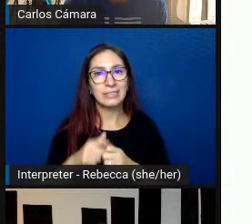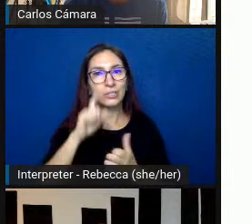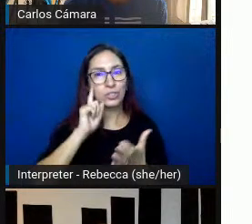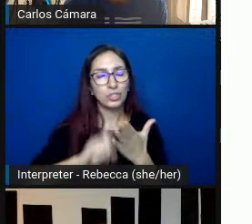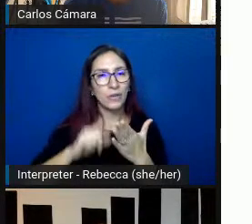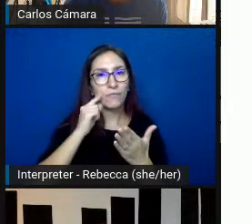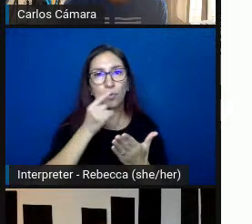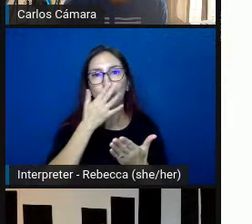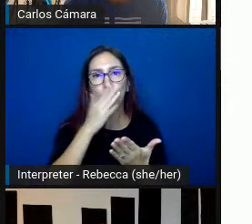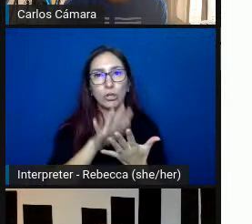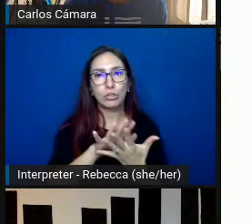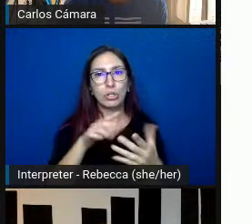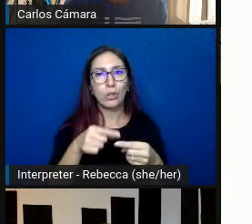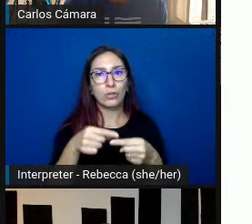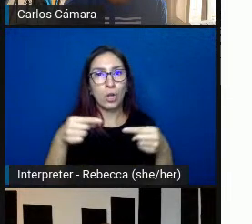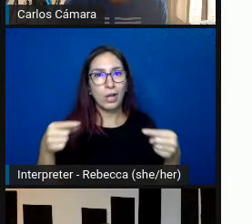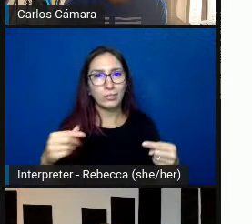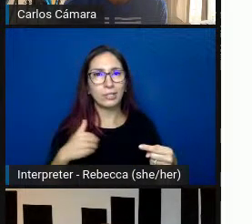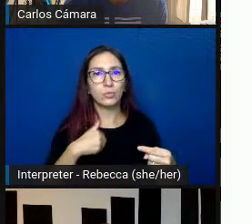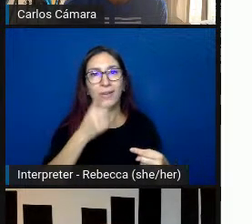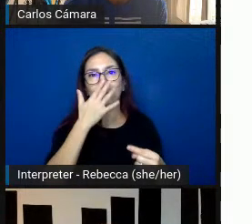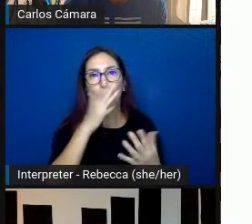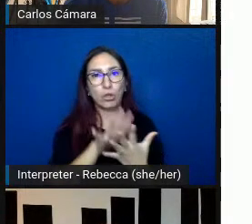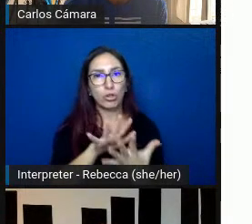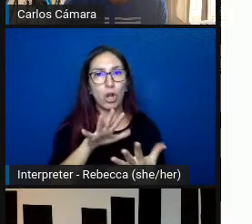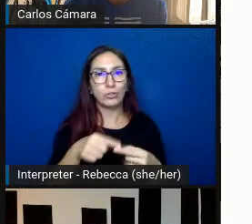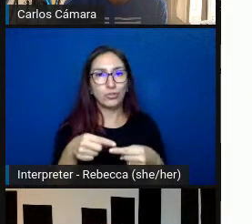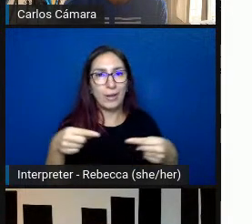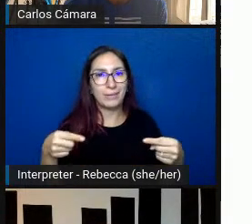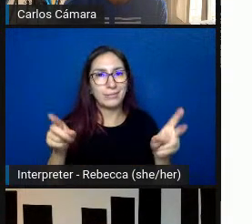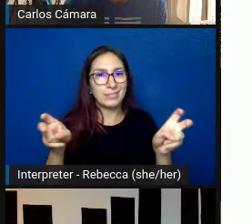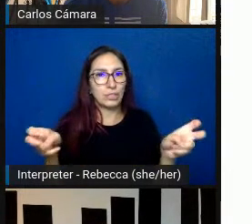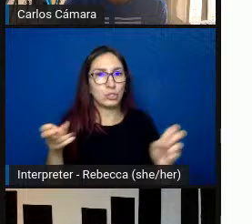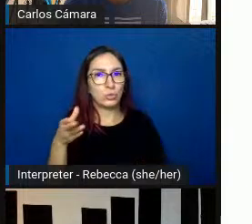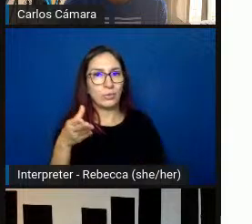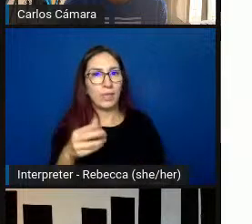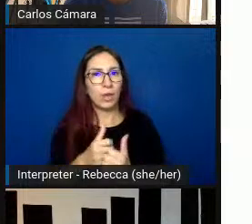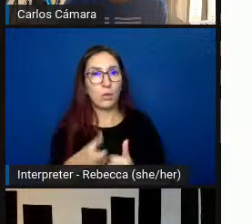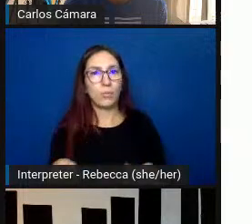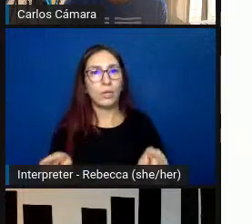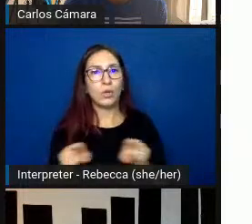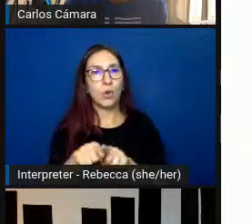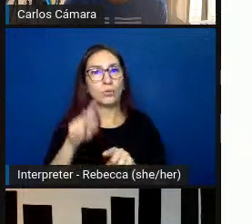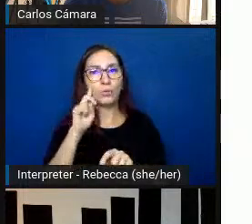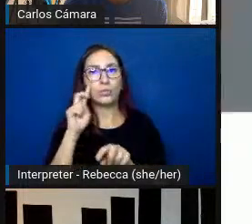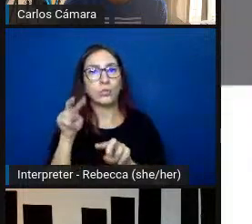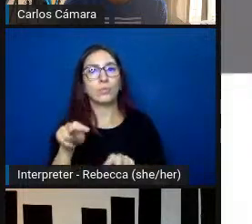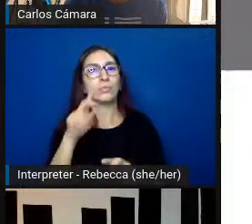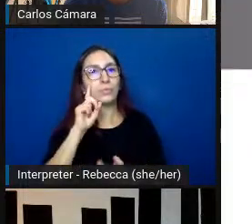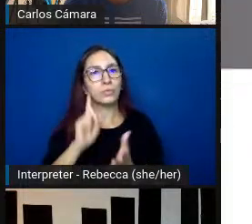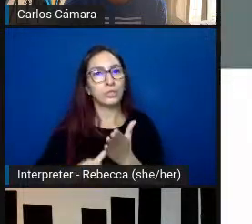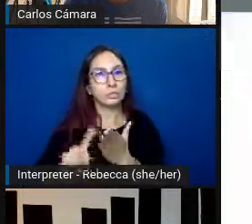configuration from the test like checking for content and then we have here a contrast issue